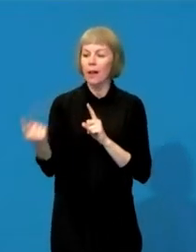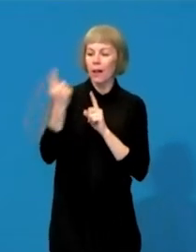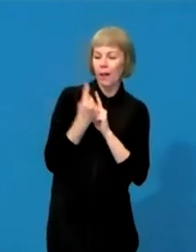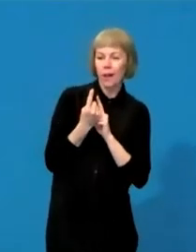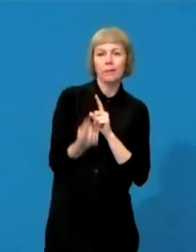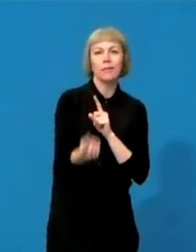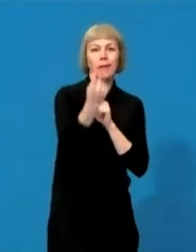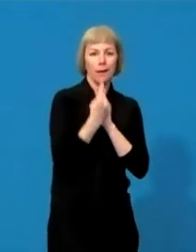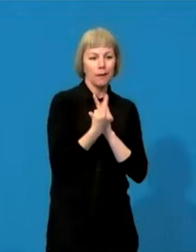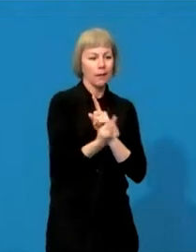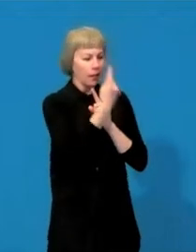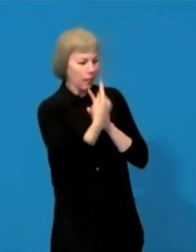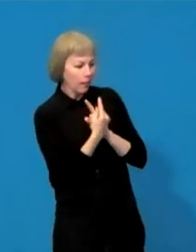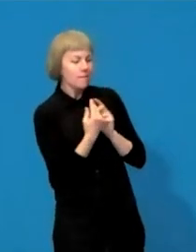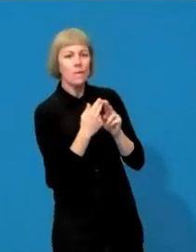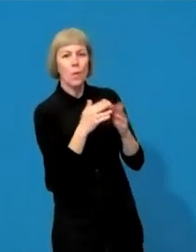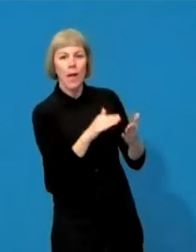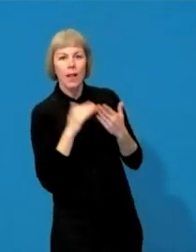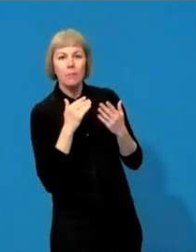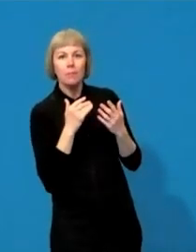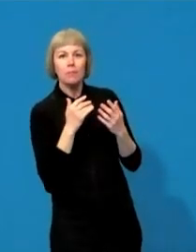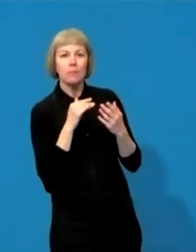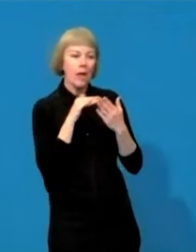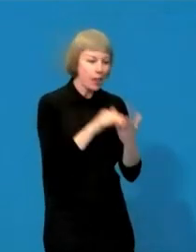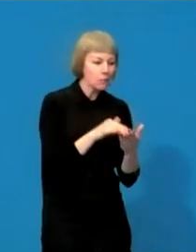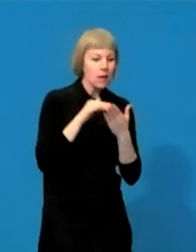sort of getting the idea and stuff of how everything works with it, and, you know.